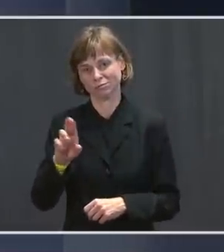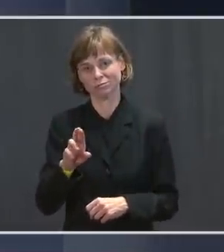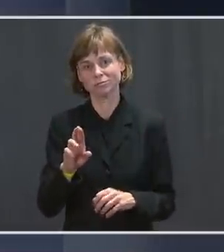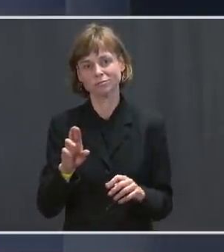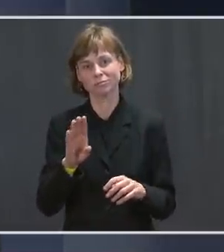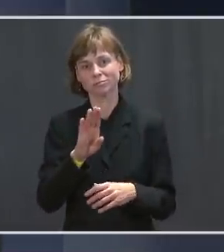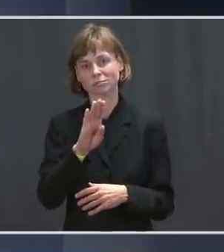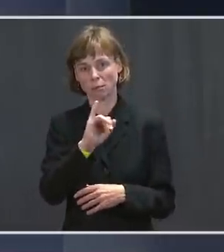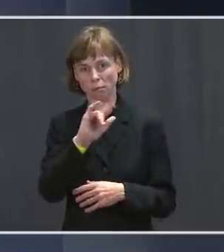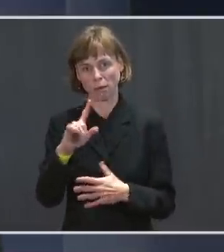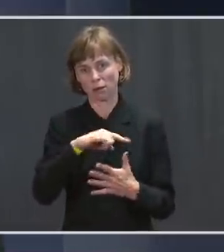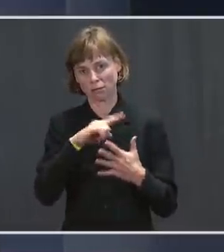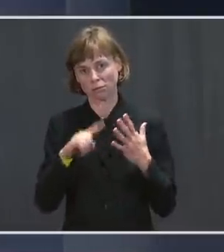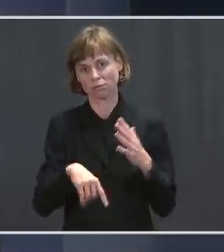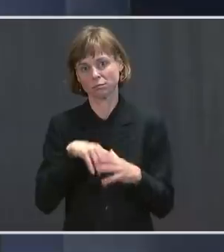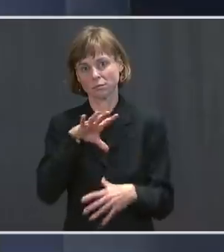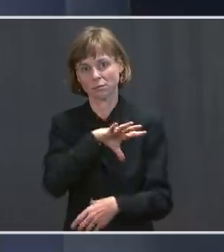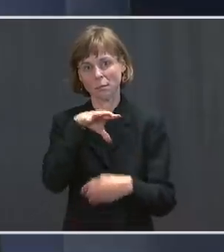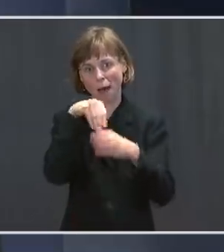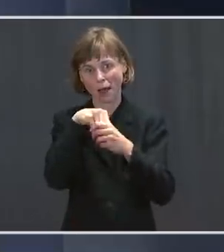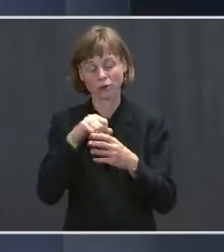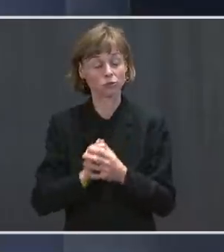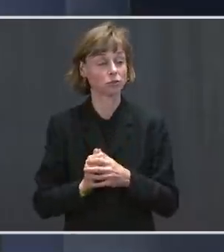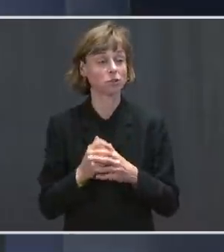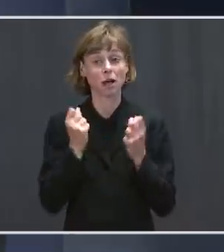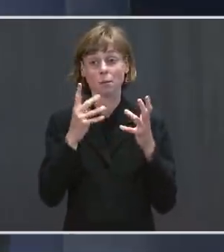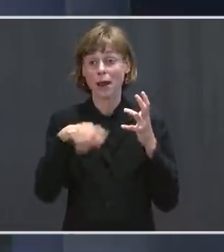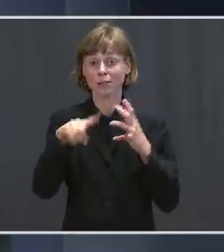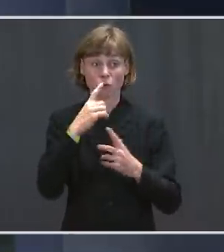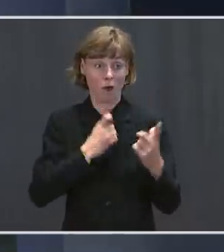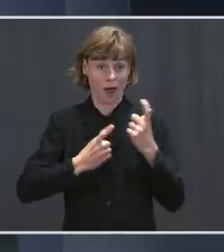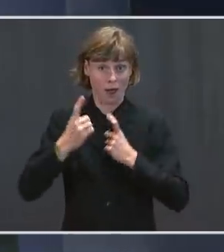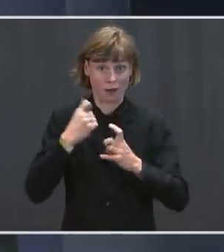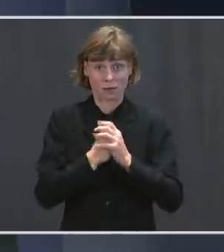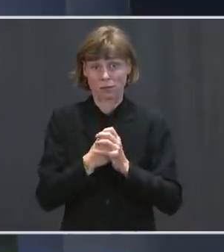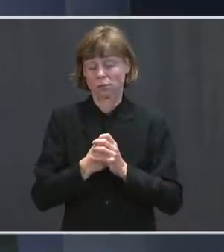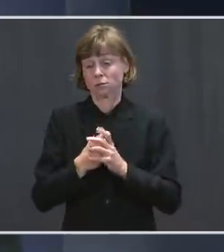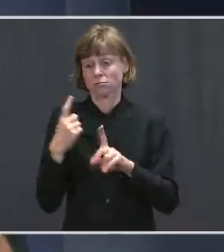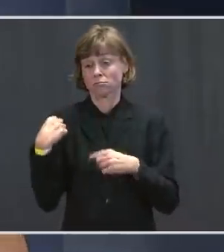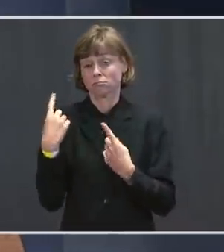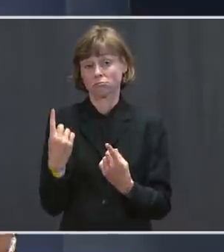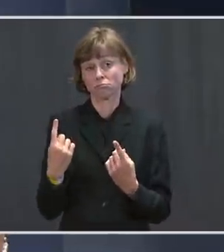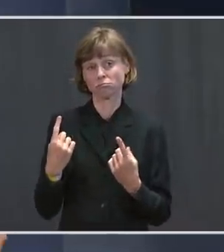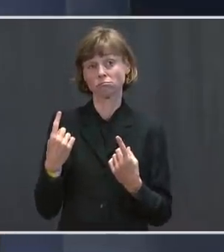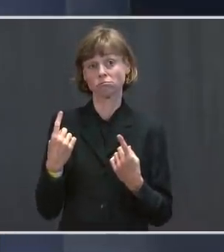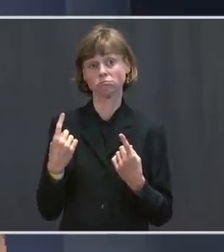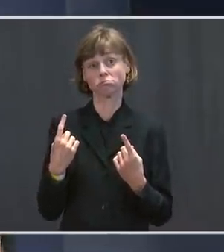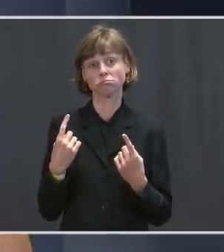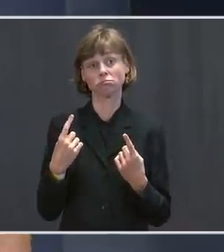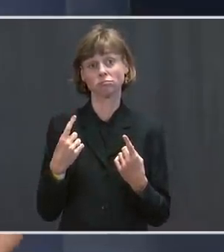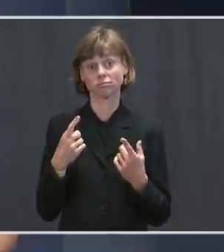There's a couple of questions that many of you have asked us and others have asked us over the course of our effort on the American rescue plan.